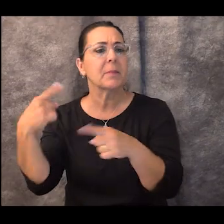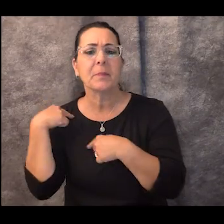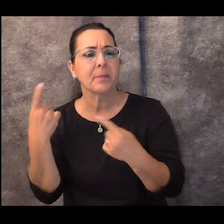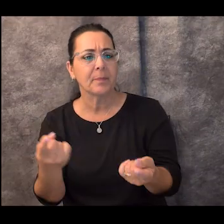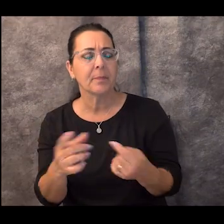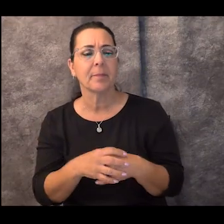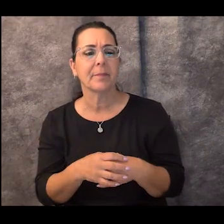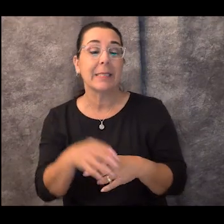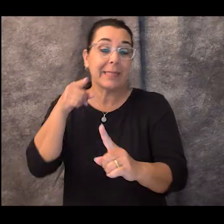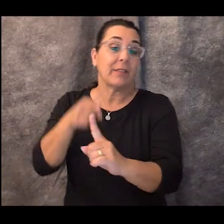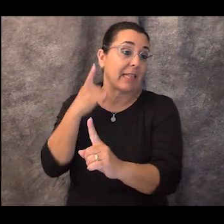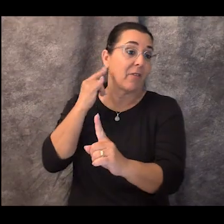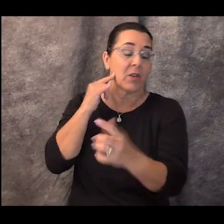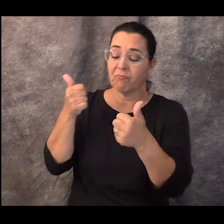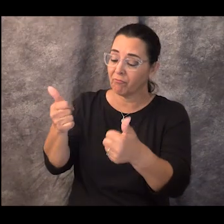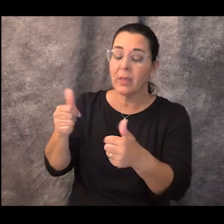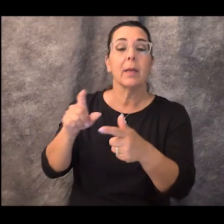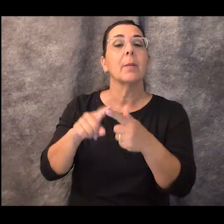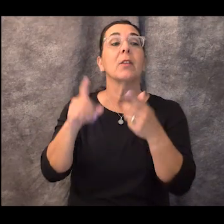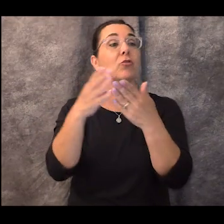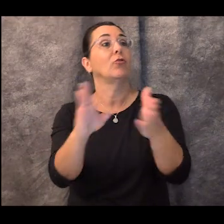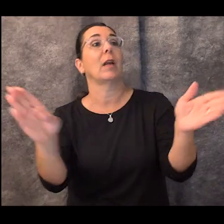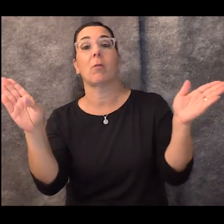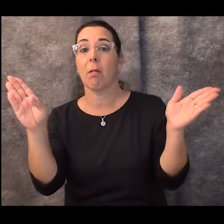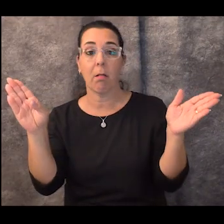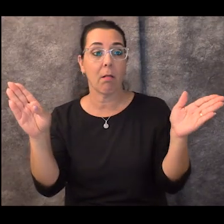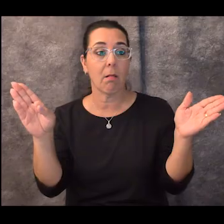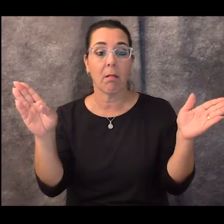for California specifically, but also just anywhere nationally,